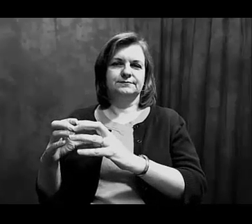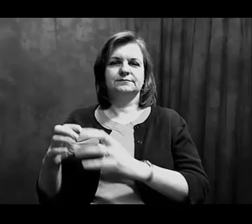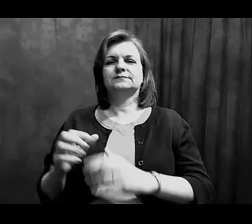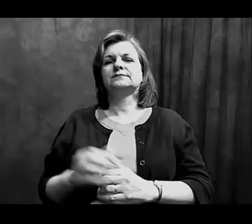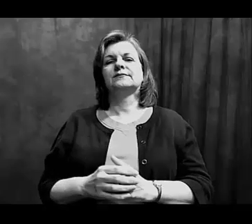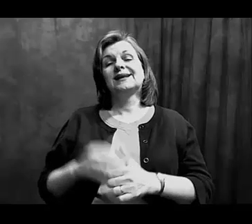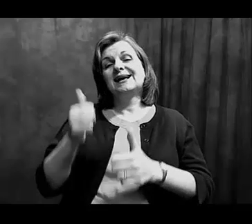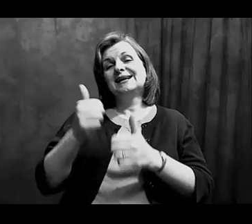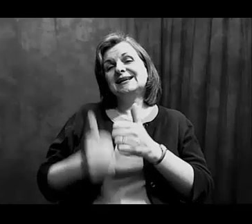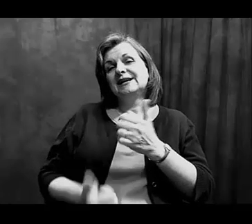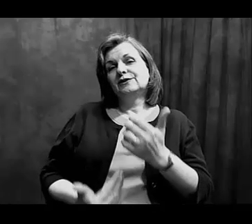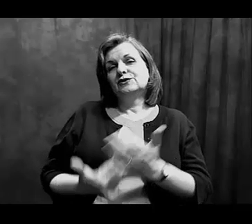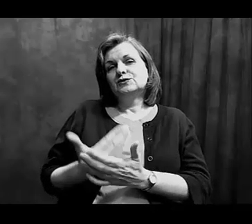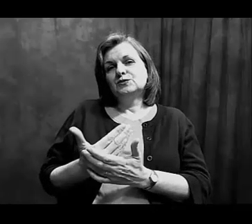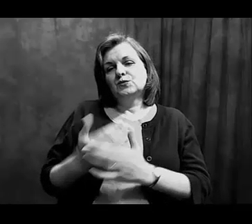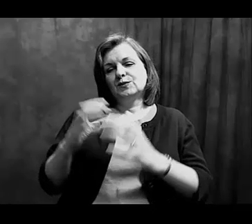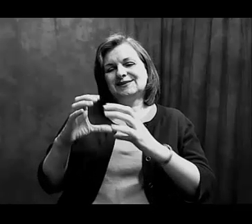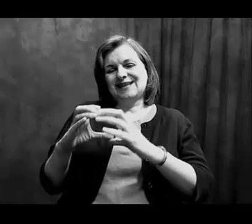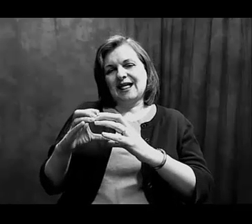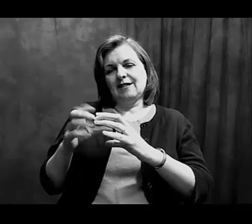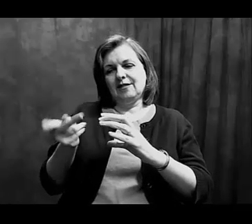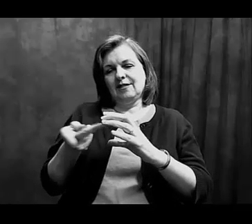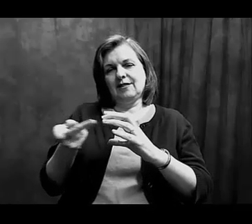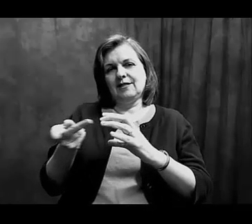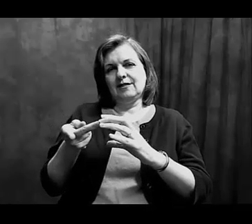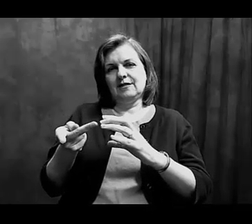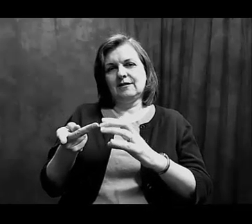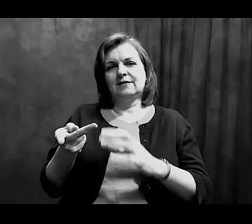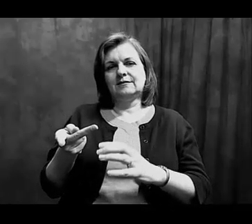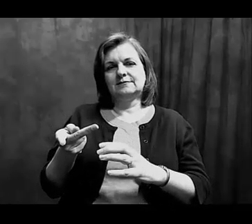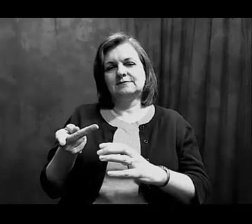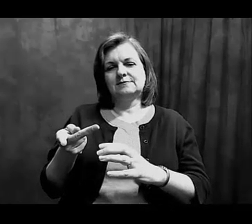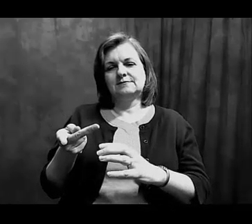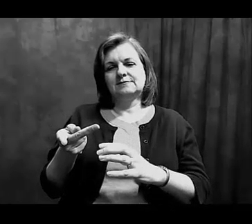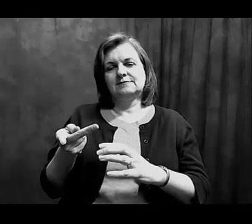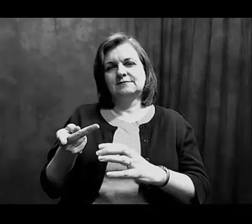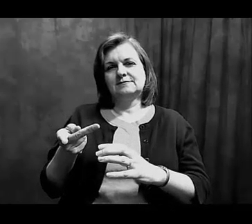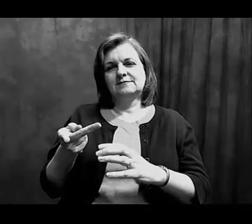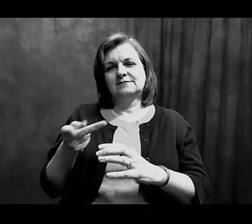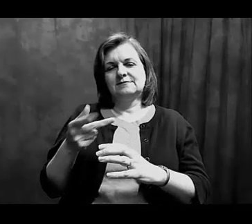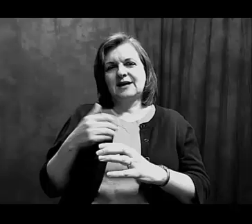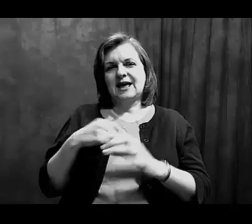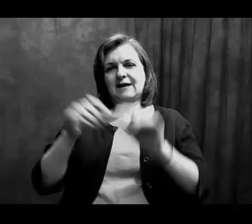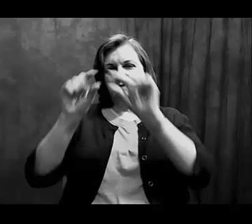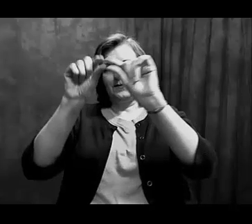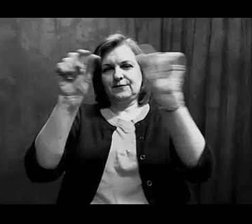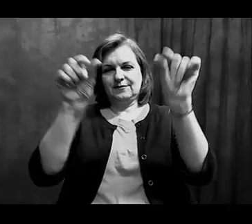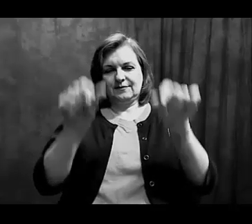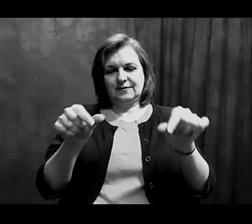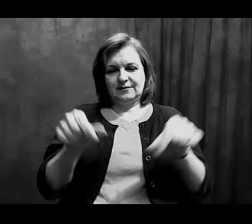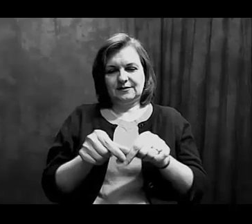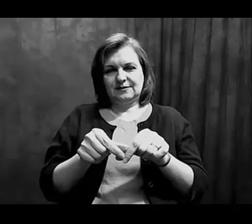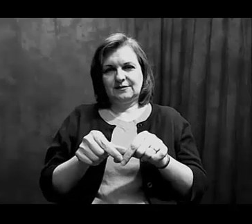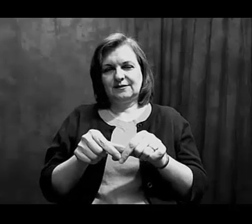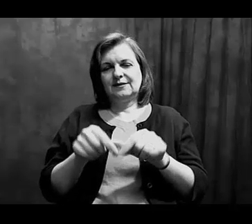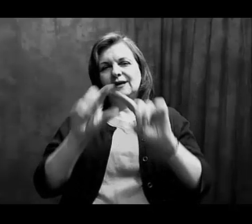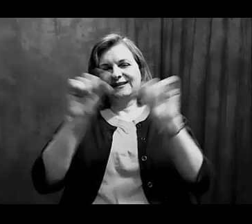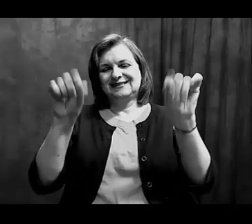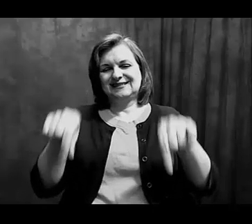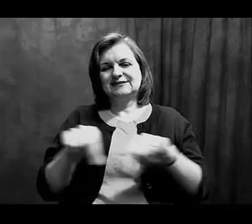so that each new cell will have cell wall and plasma membrane